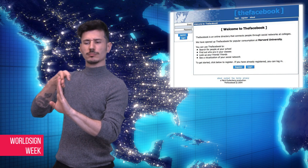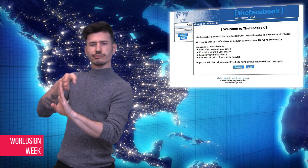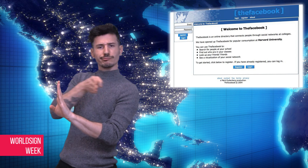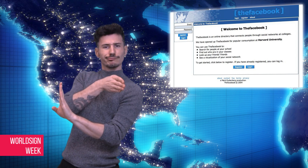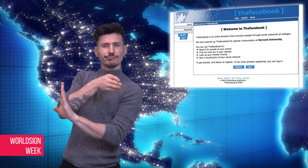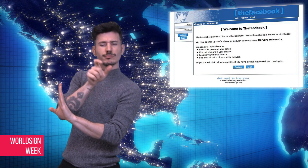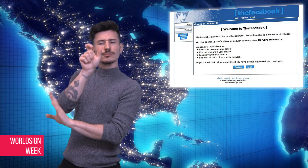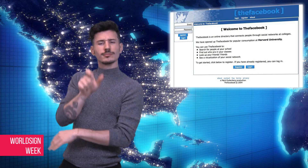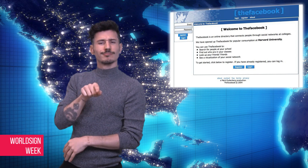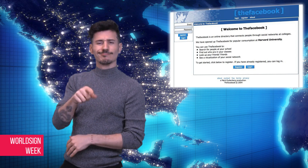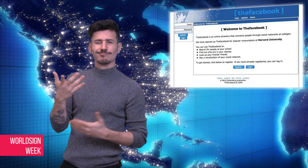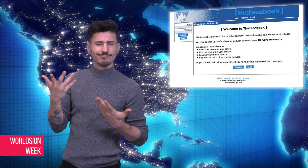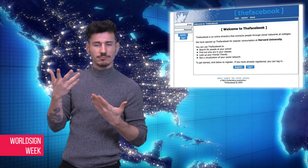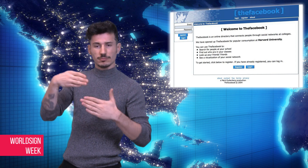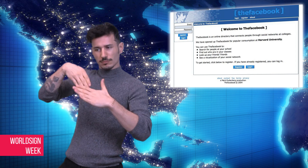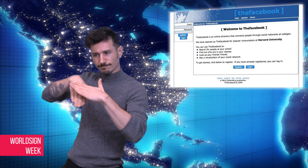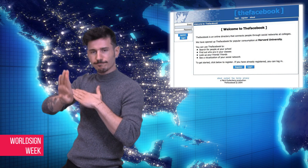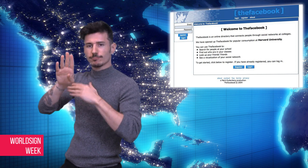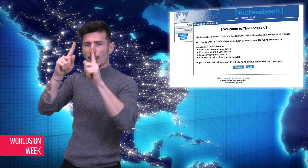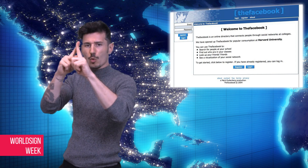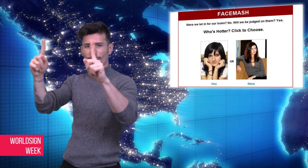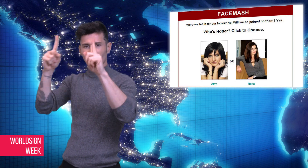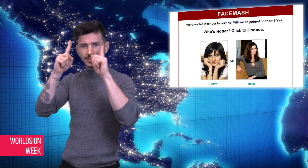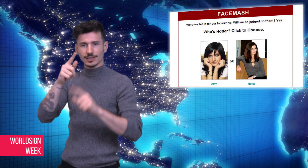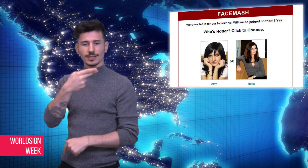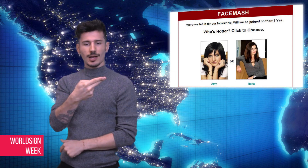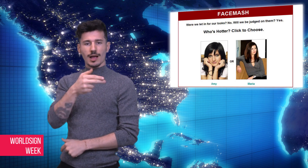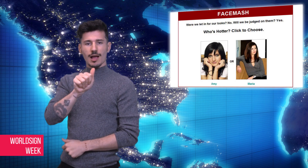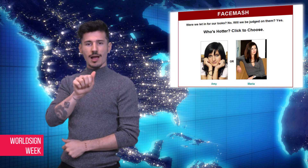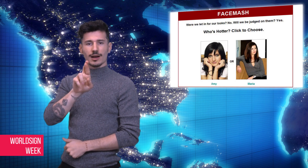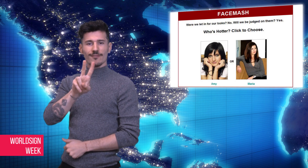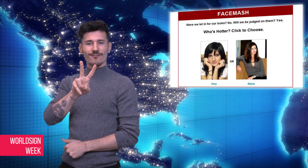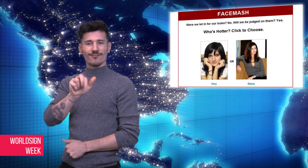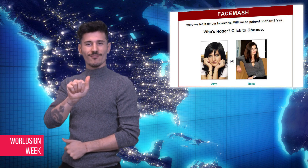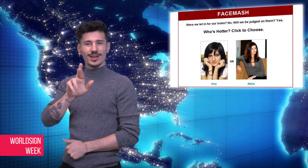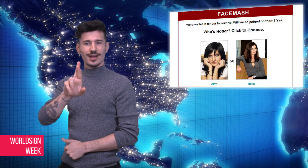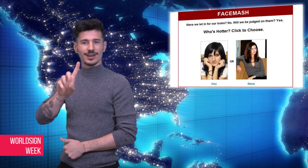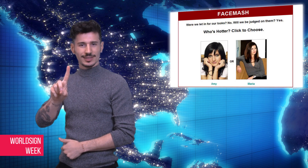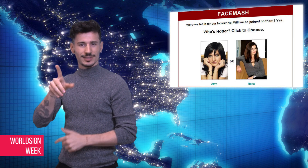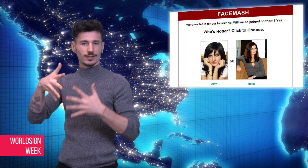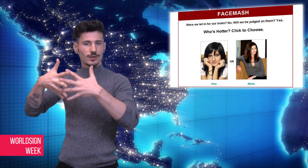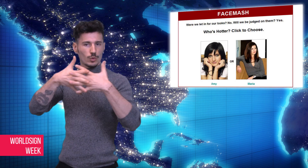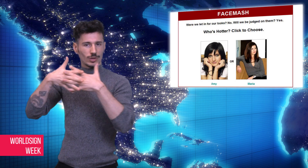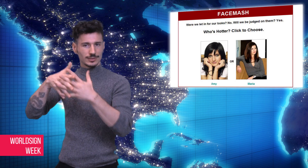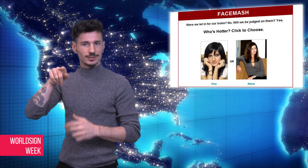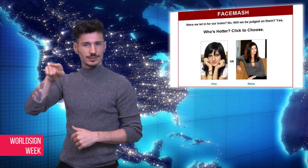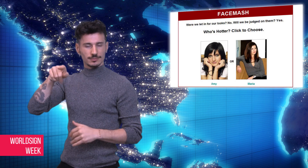website called FaceMash while enrolled at Harvard